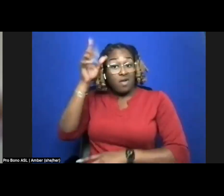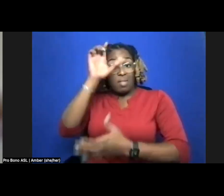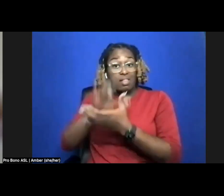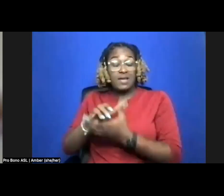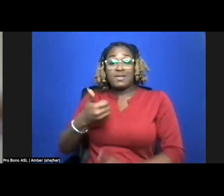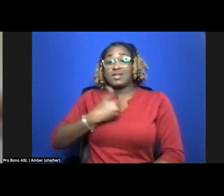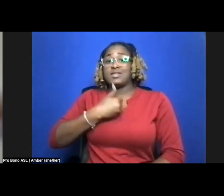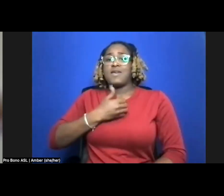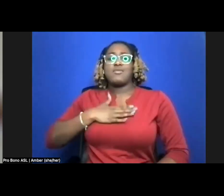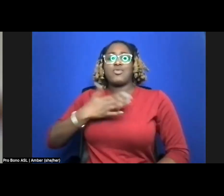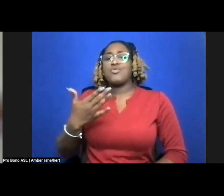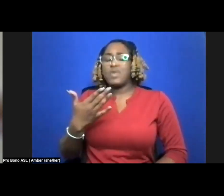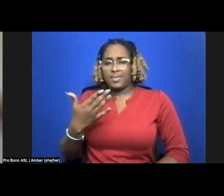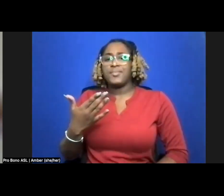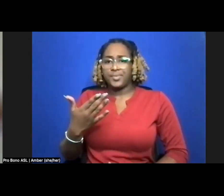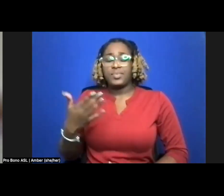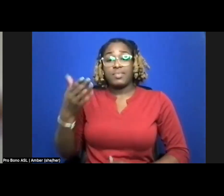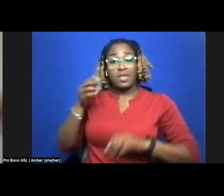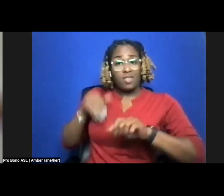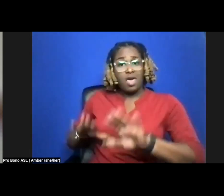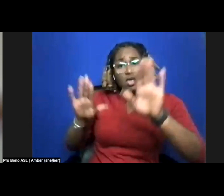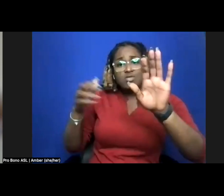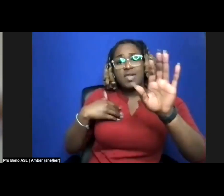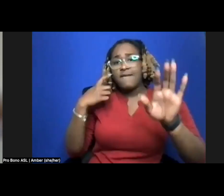the hills have eyes. my father’s lenses thicken as his